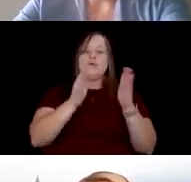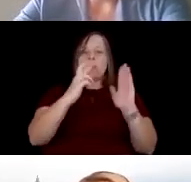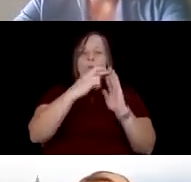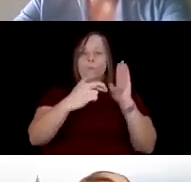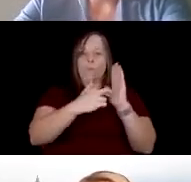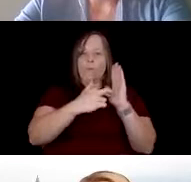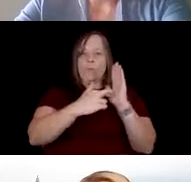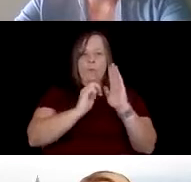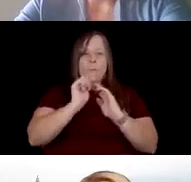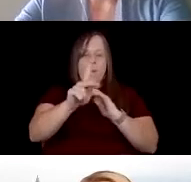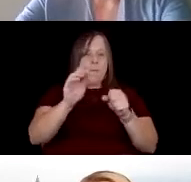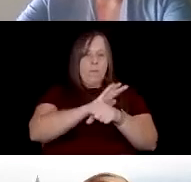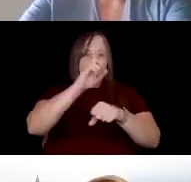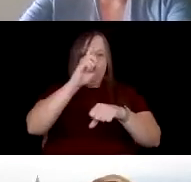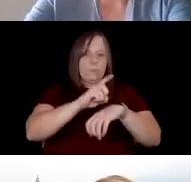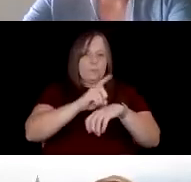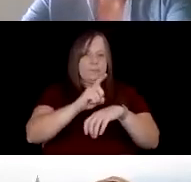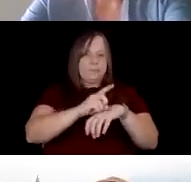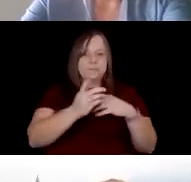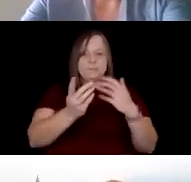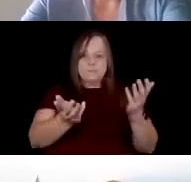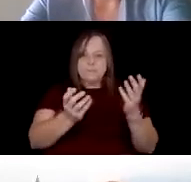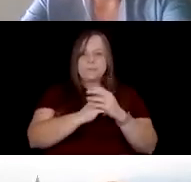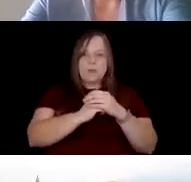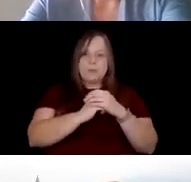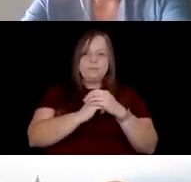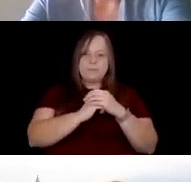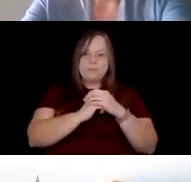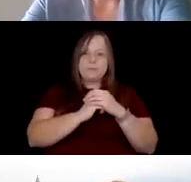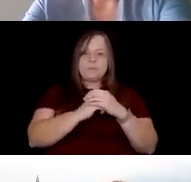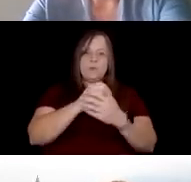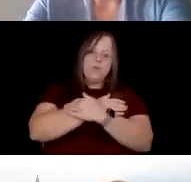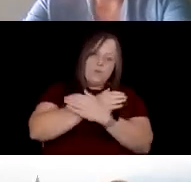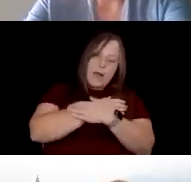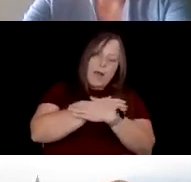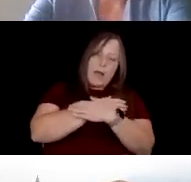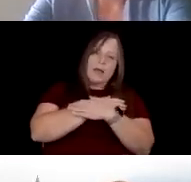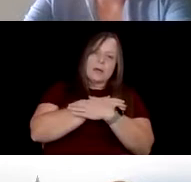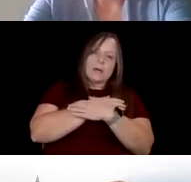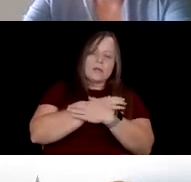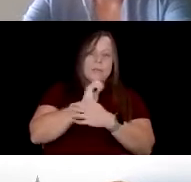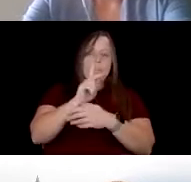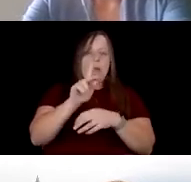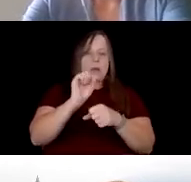to return to full duty within 10 to 14 days. So you're supposed to rest, and then kind of progressively return to activity.